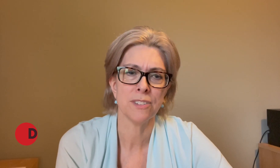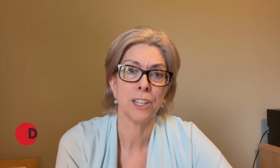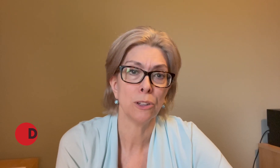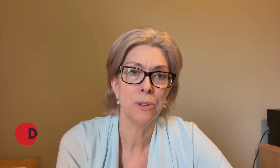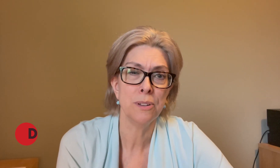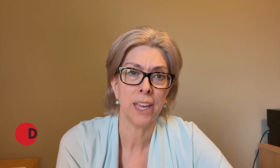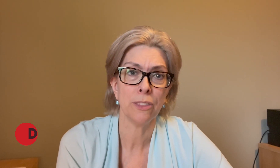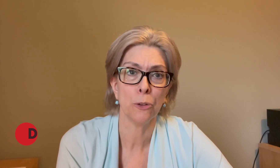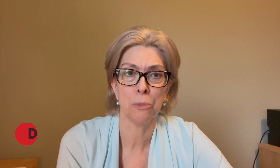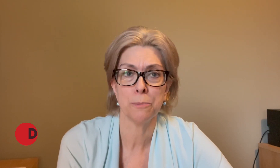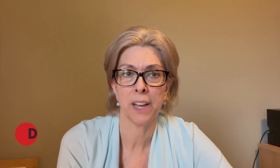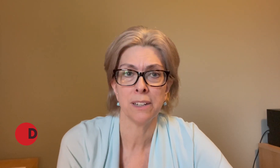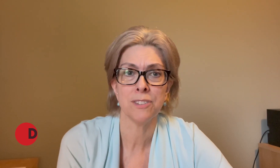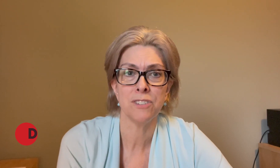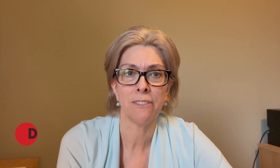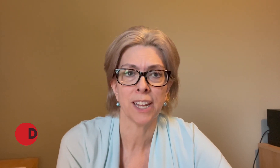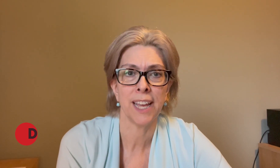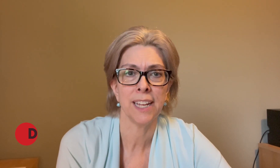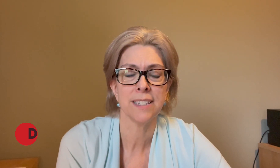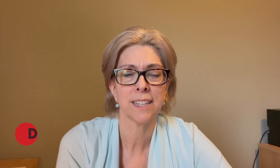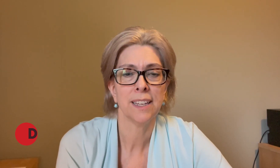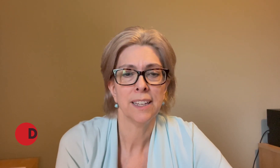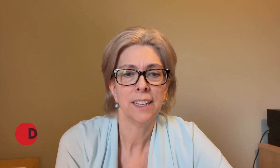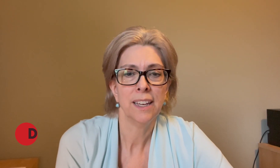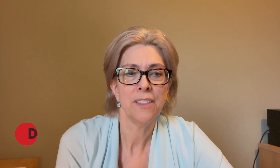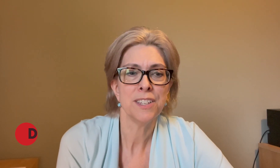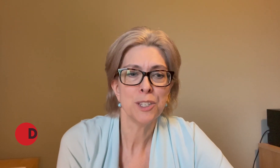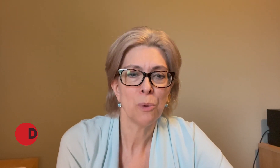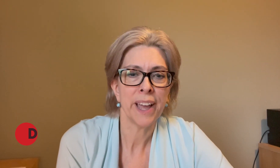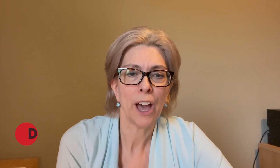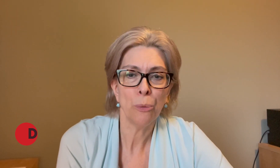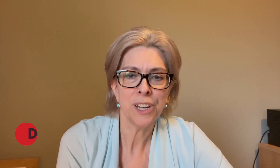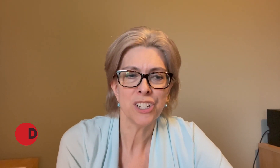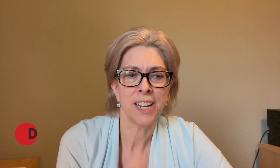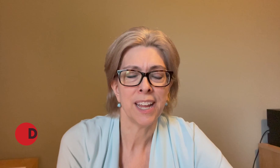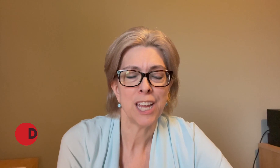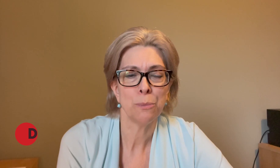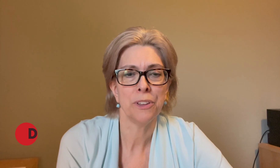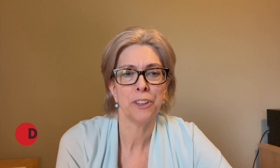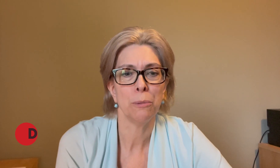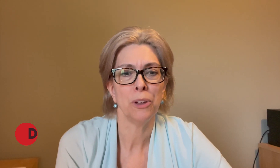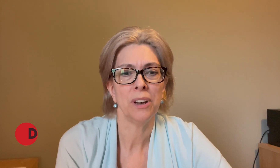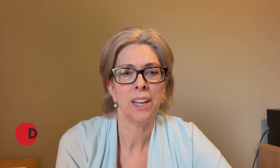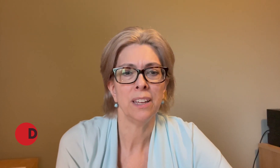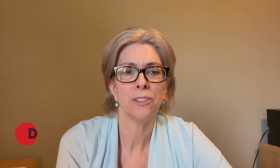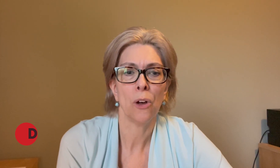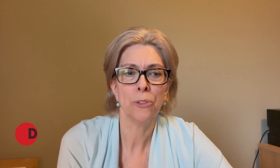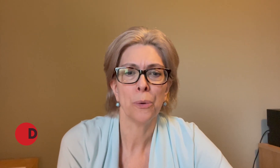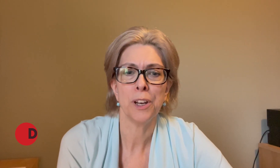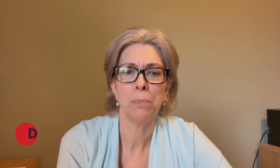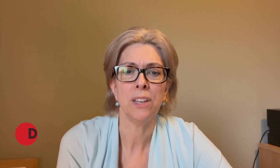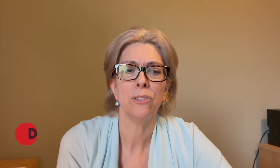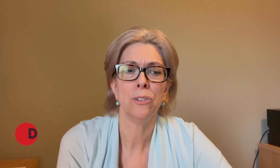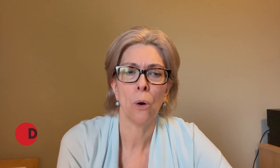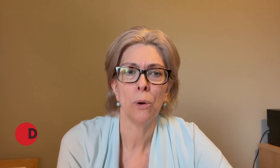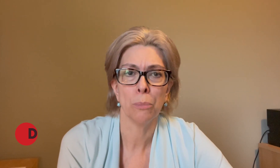including those perspectives of Deaf Canadians. This is why outreach and engagement with the community is also going